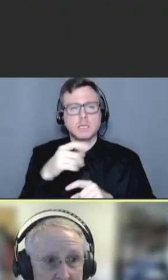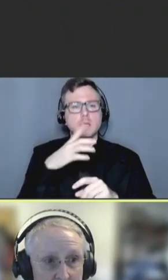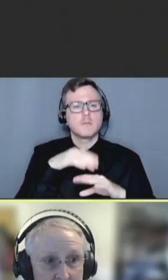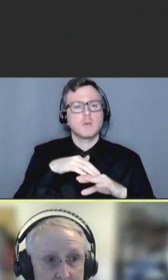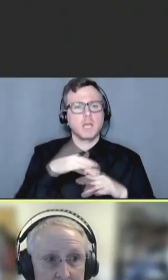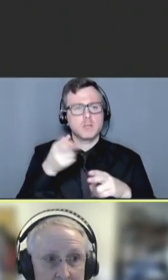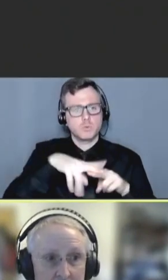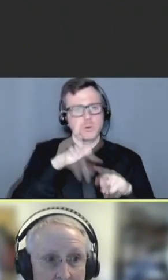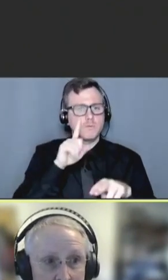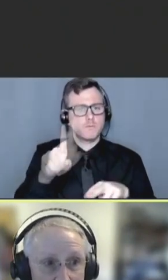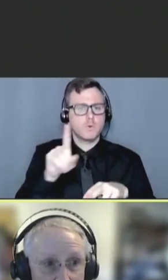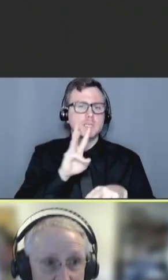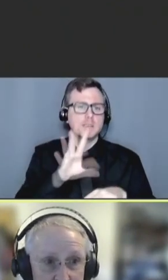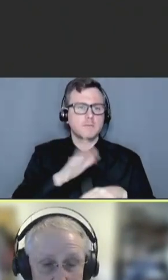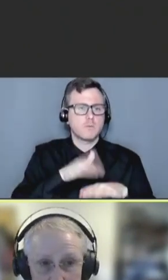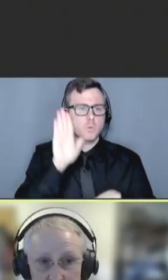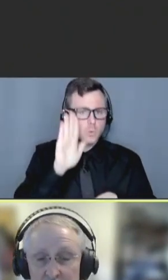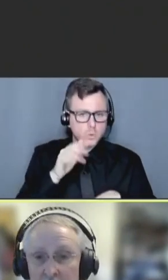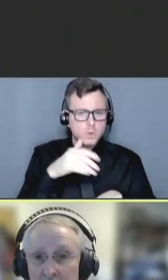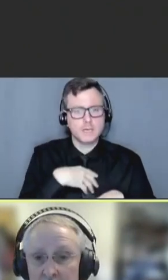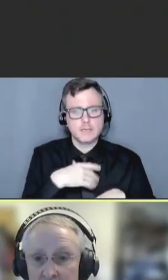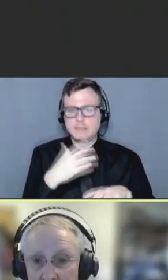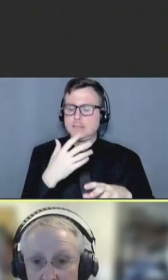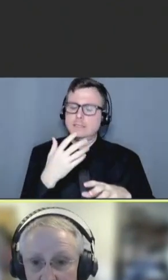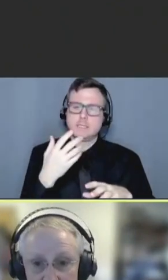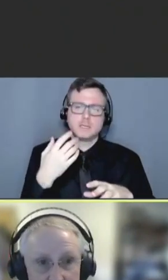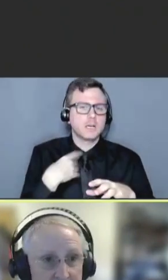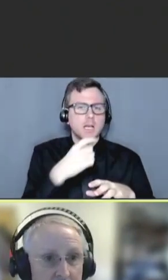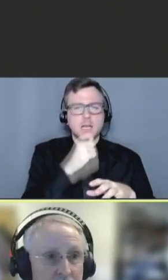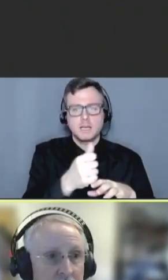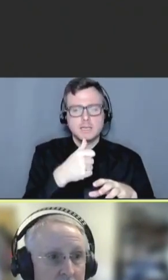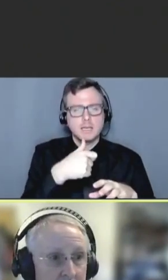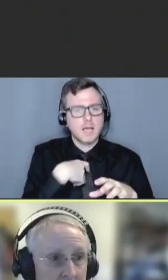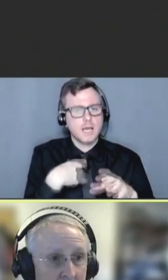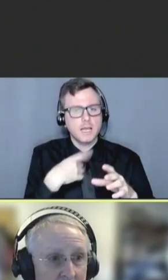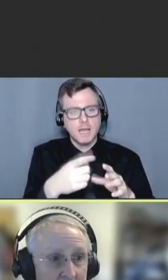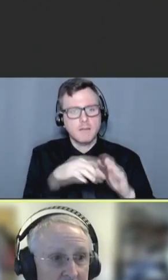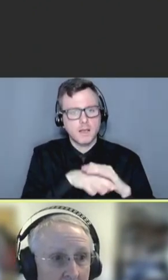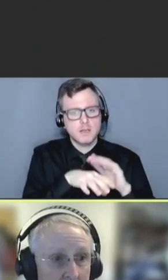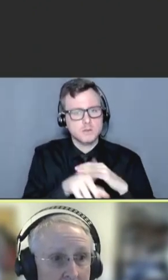first being the lack of excess reports of stroke from VAERS, as I showed you in the previous slide.